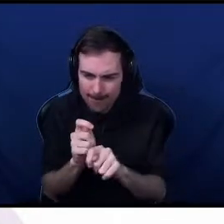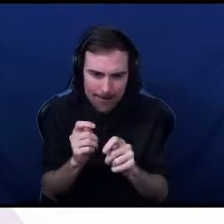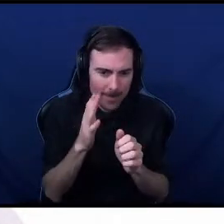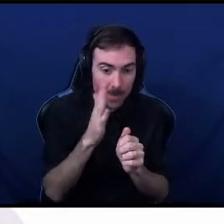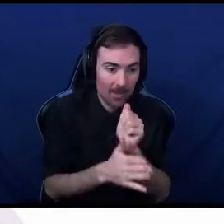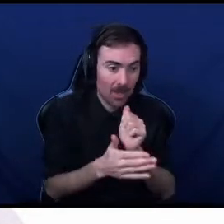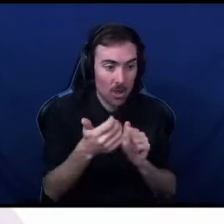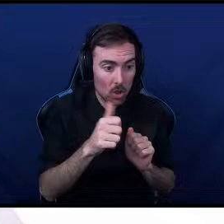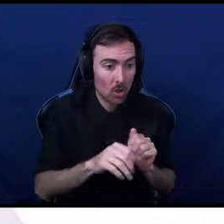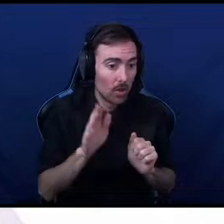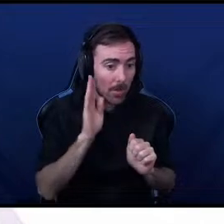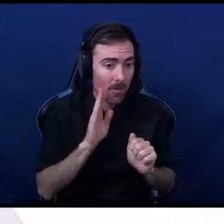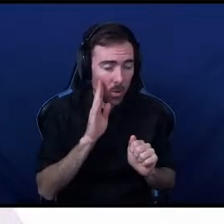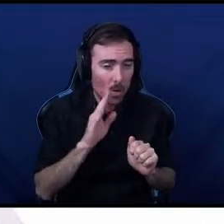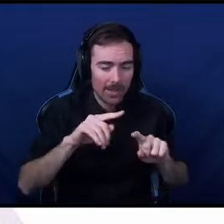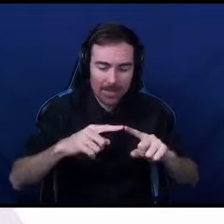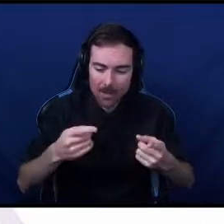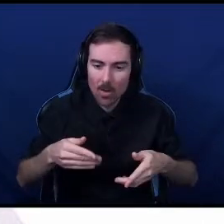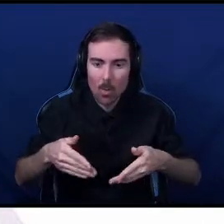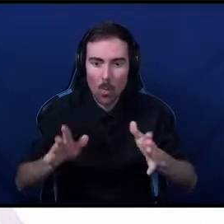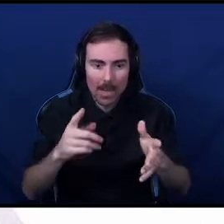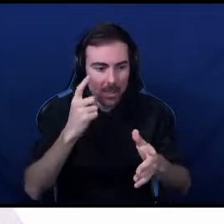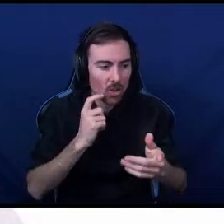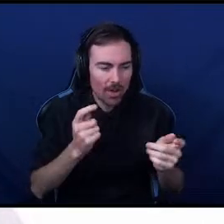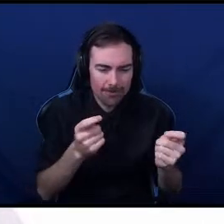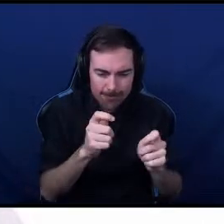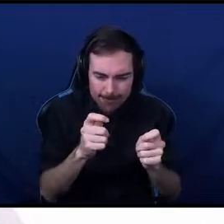that we're being used our new technologies into customer